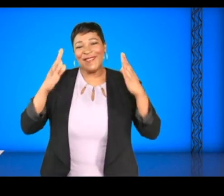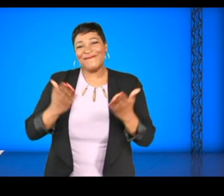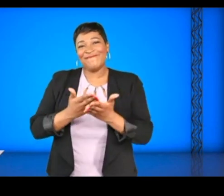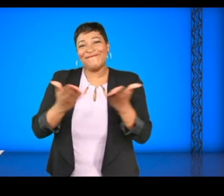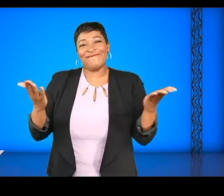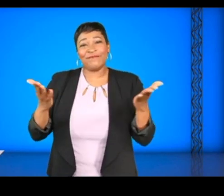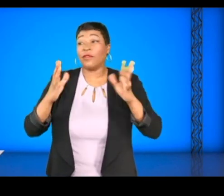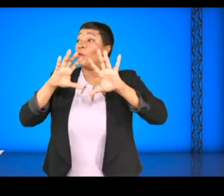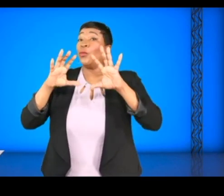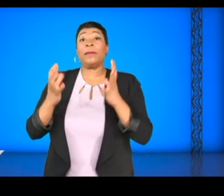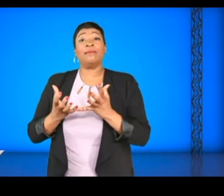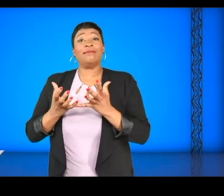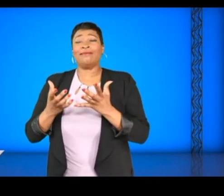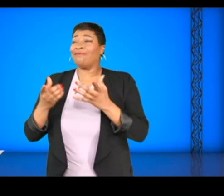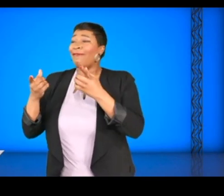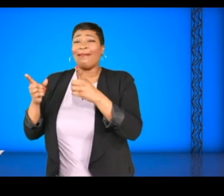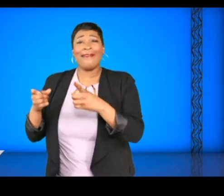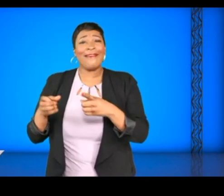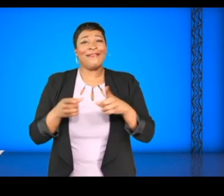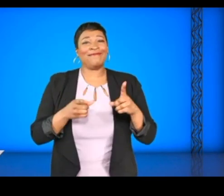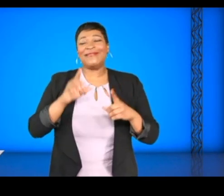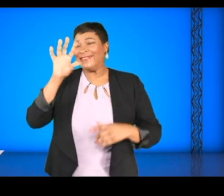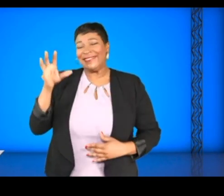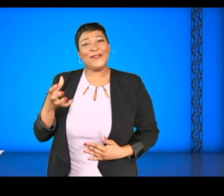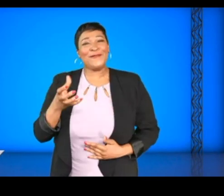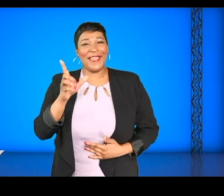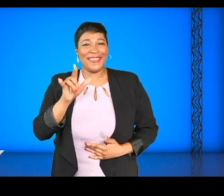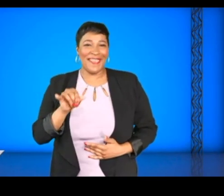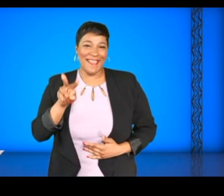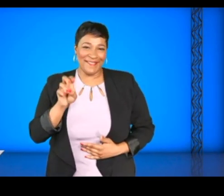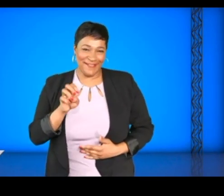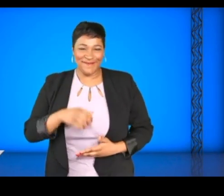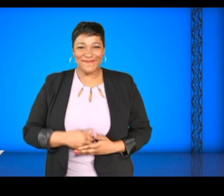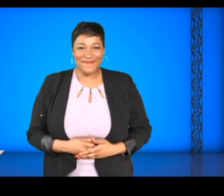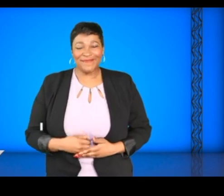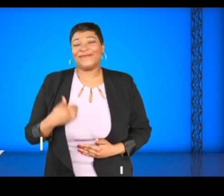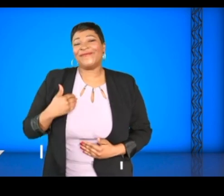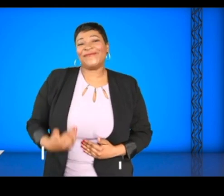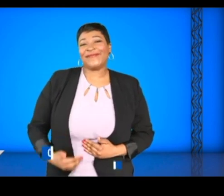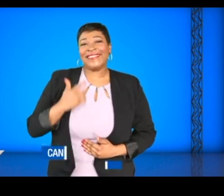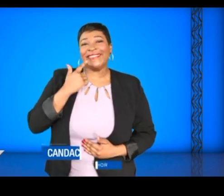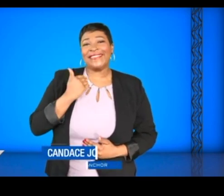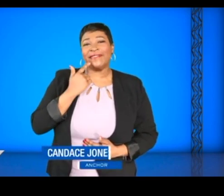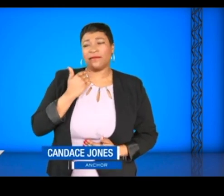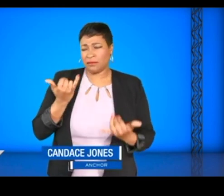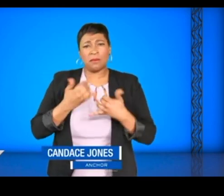Hello everyone. Welcome to Sign1News live. I'm Candace Jones.